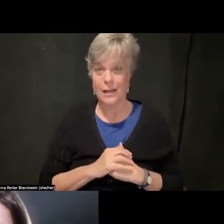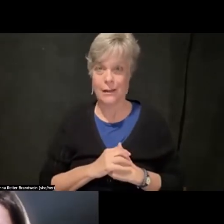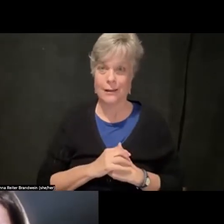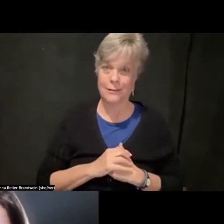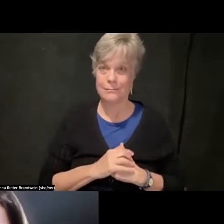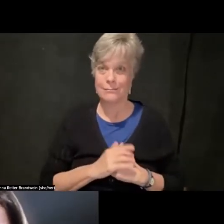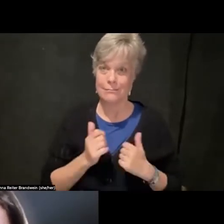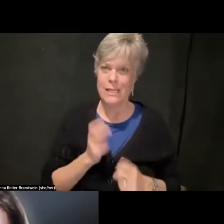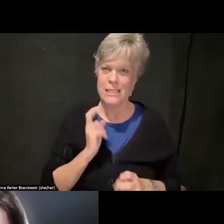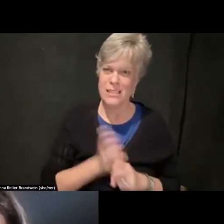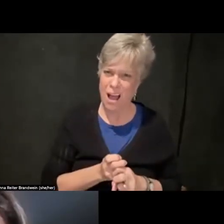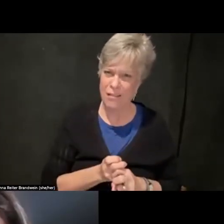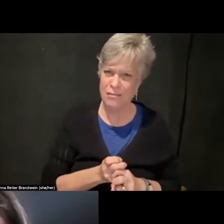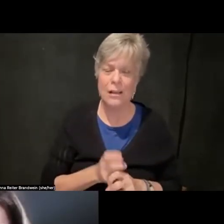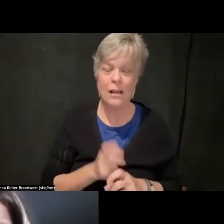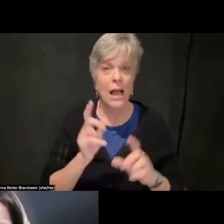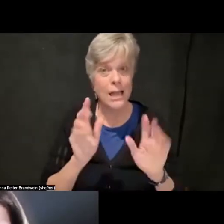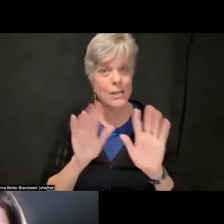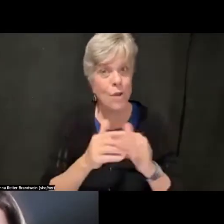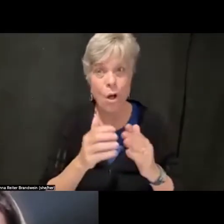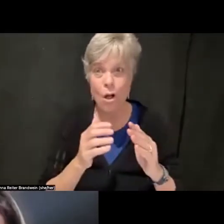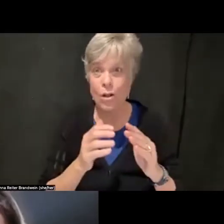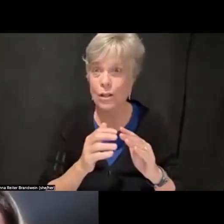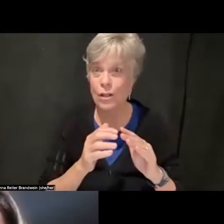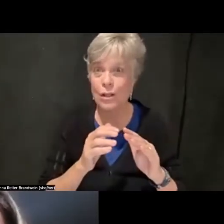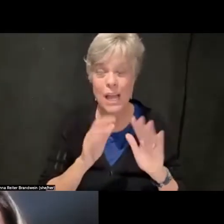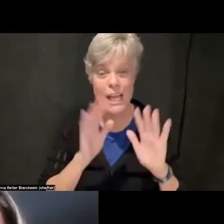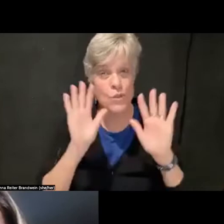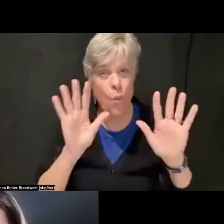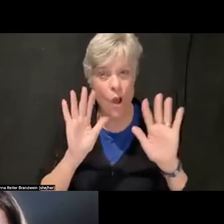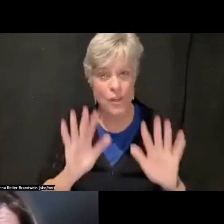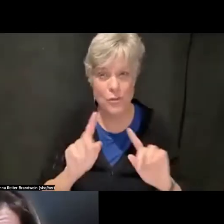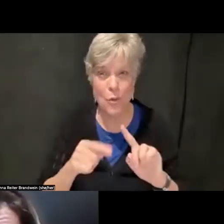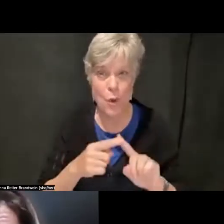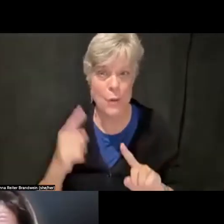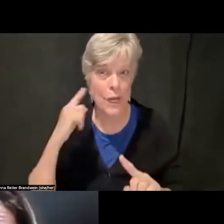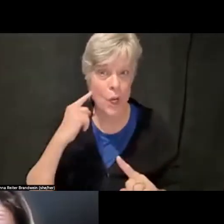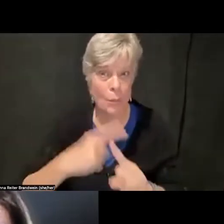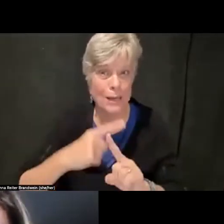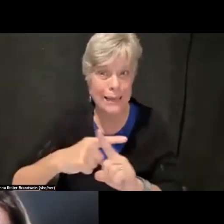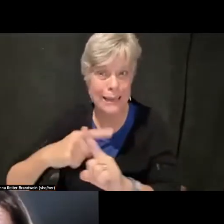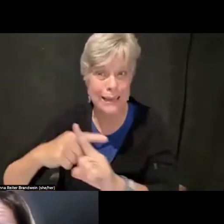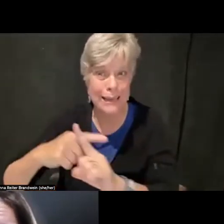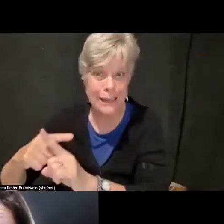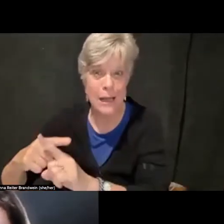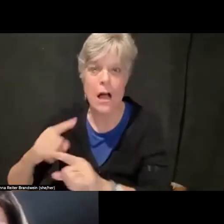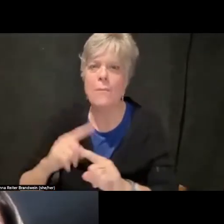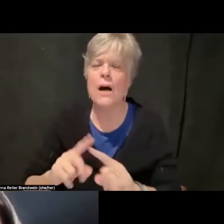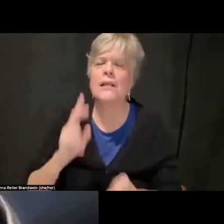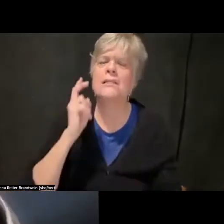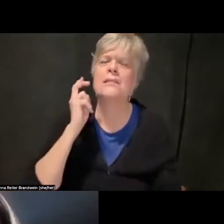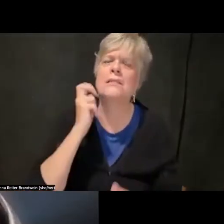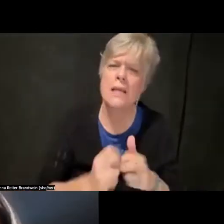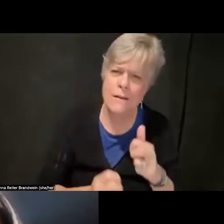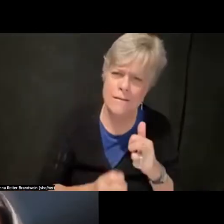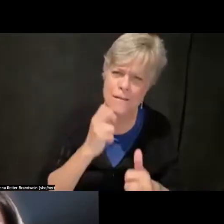but it's also tough to hear the experiences of disabled students. Those are my people, that's my community.